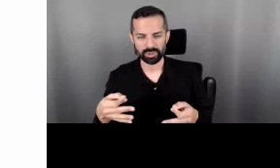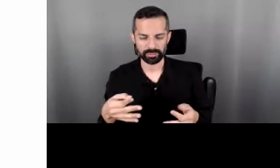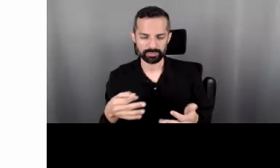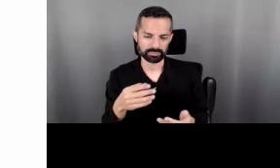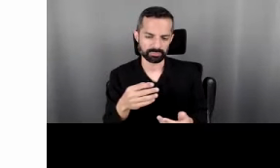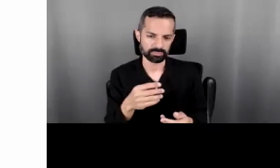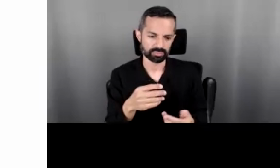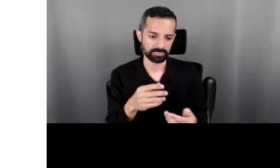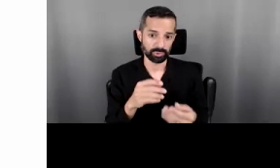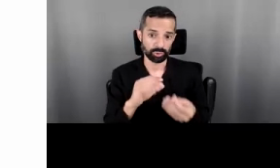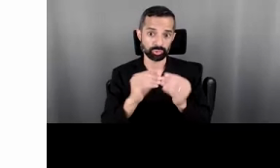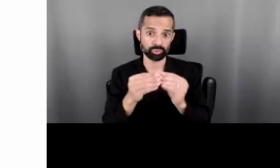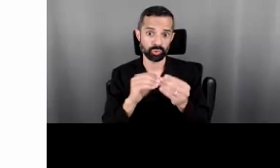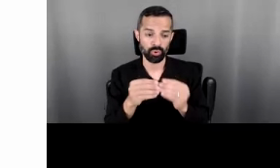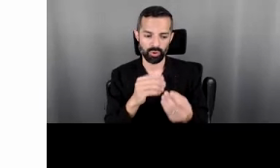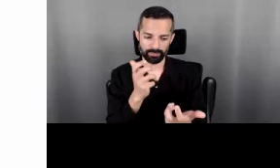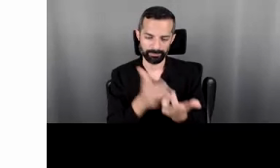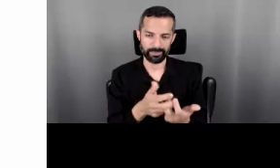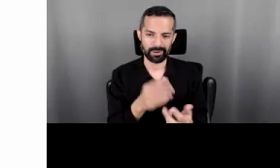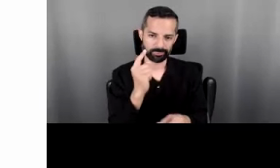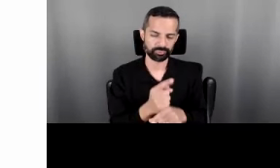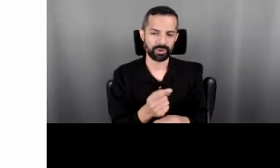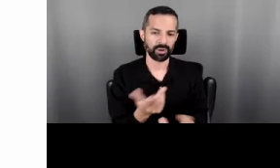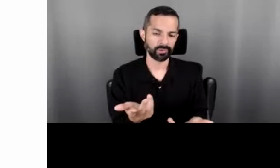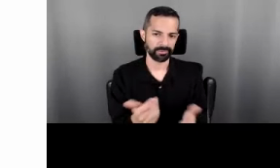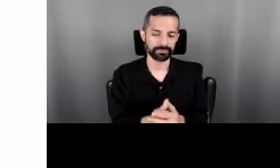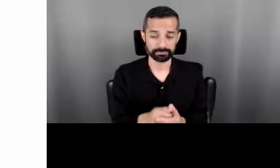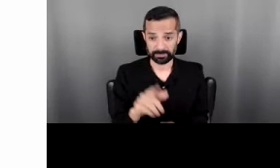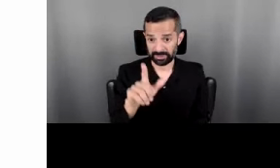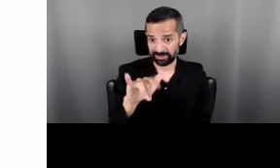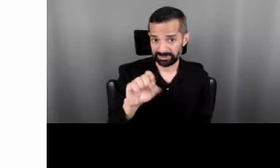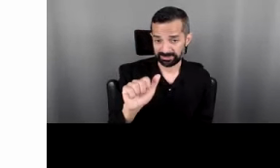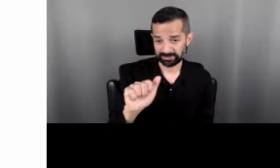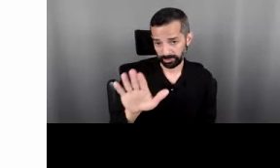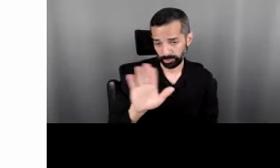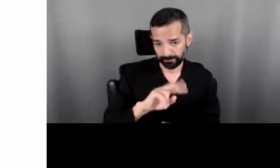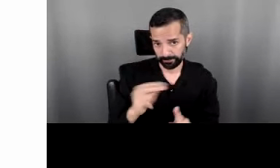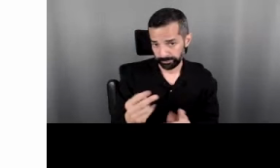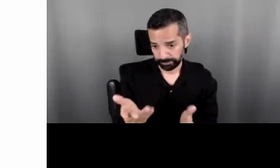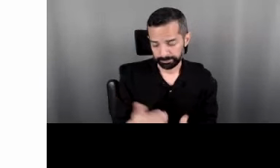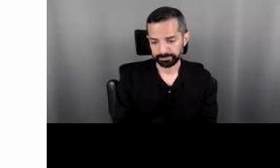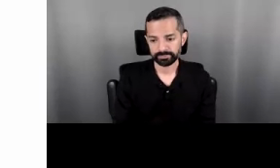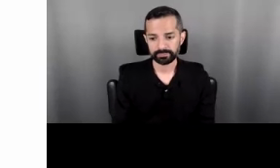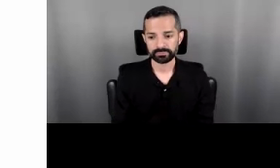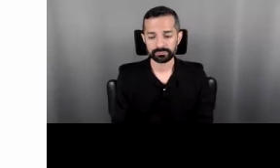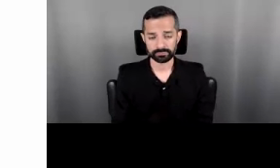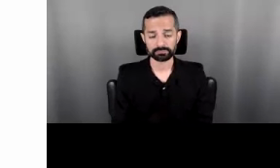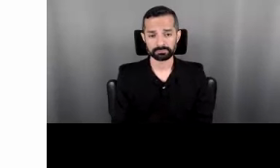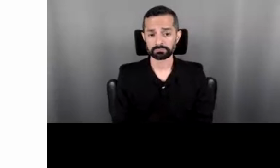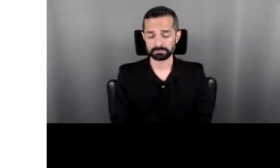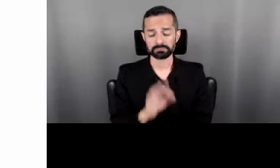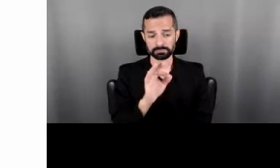Lisa, not sure you have a different take on that. The only thing I will add to that is, since Shirley's question was specifically